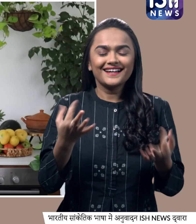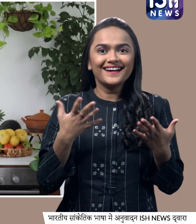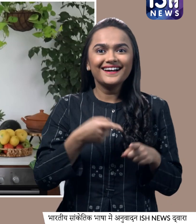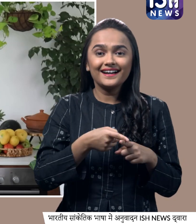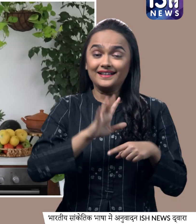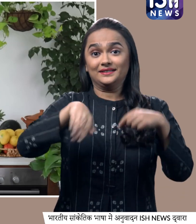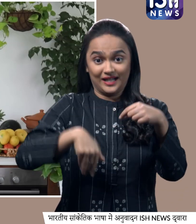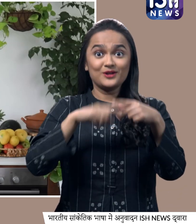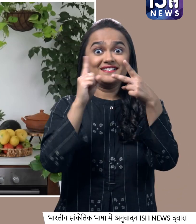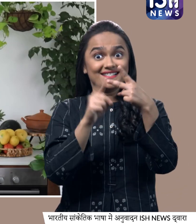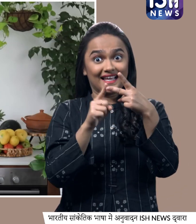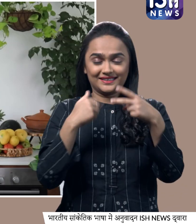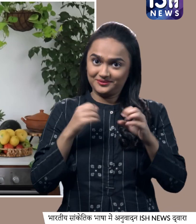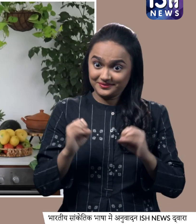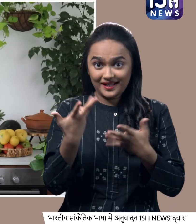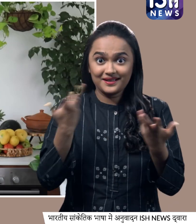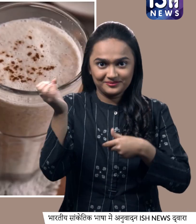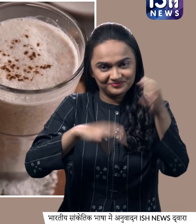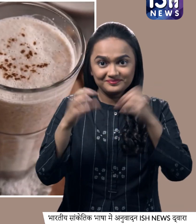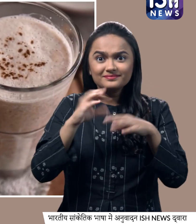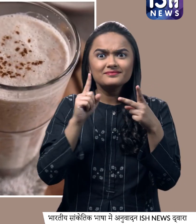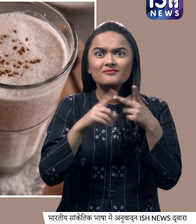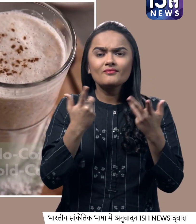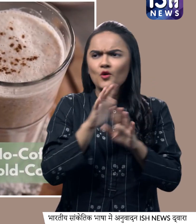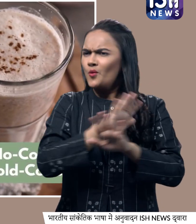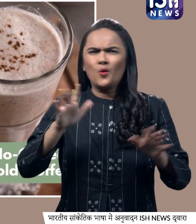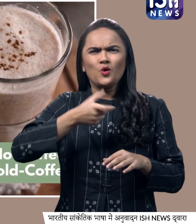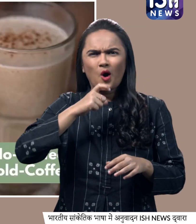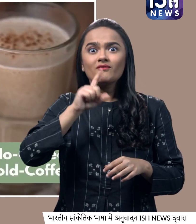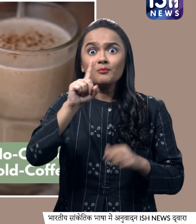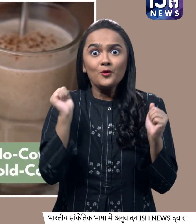Let's move onto our 2nd recipe now. And that is no-coffee cold coffee